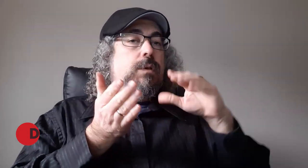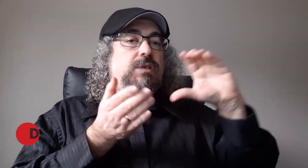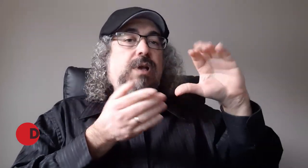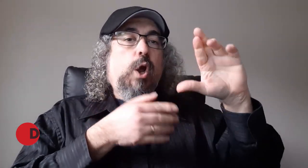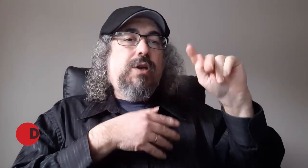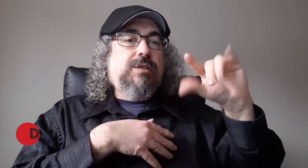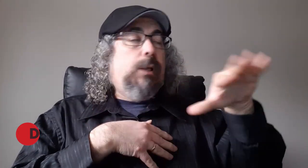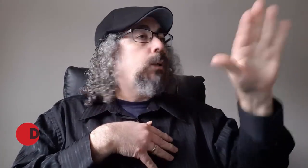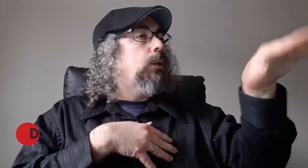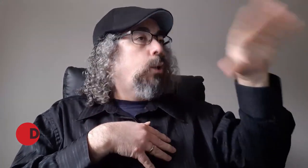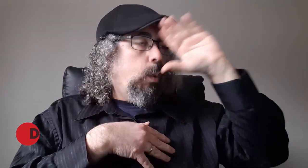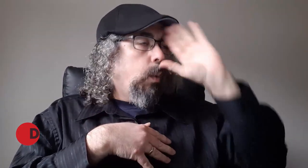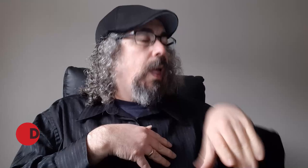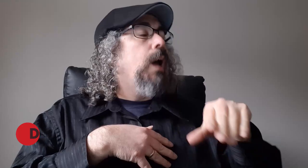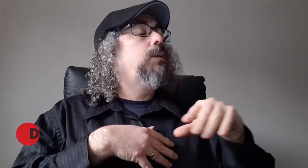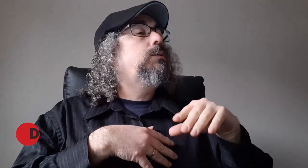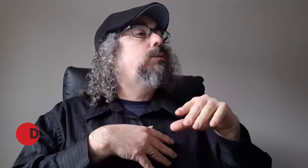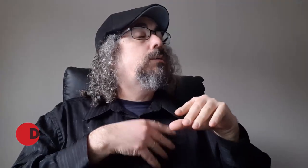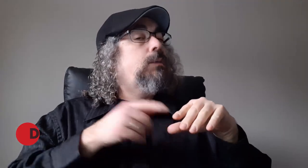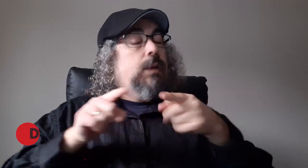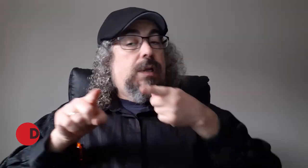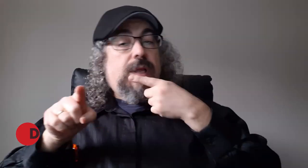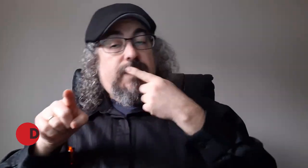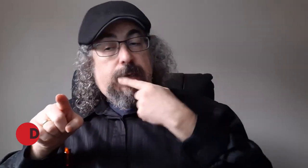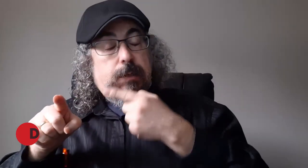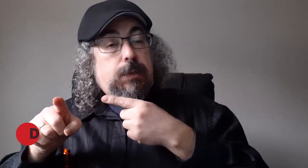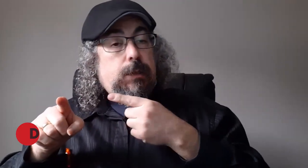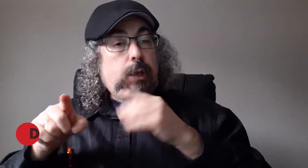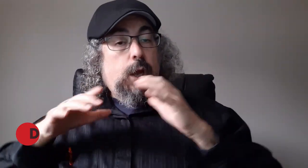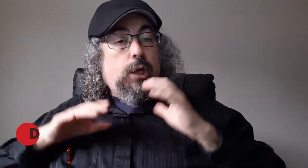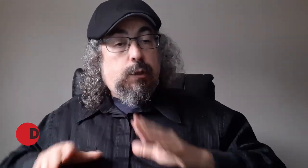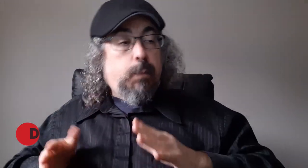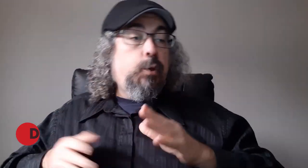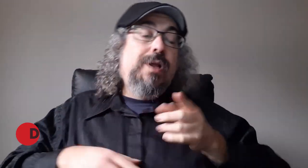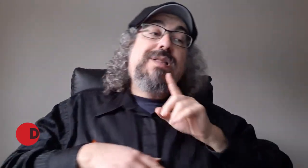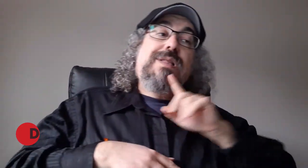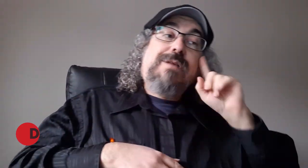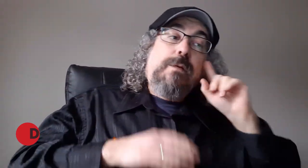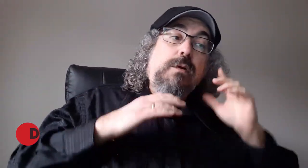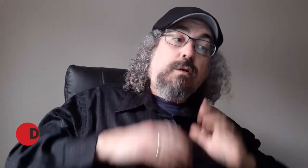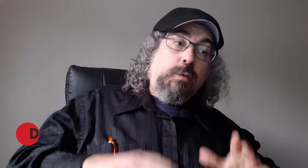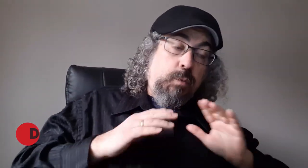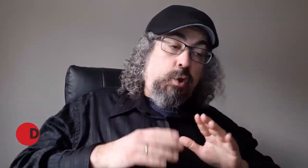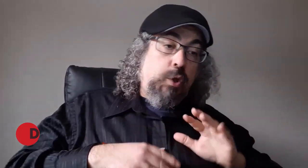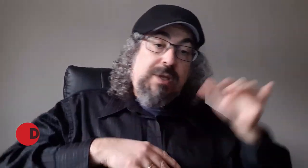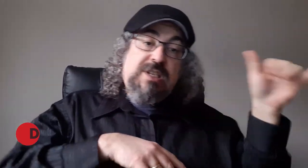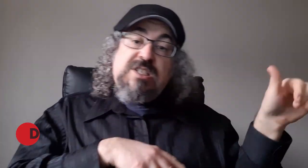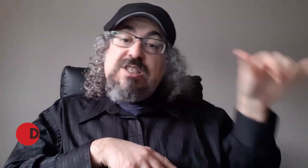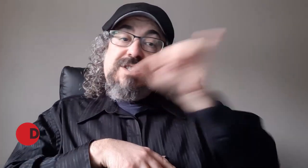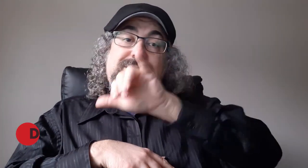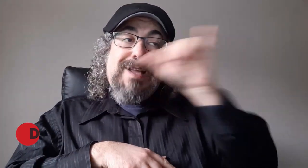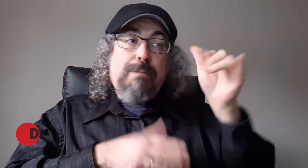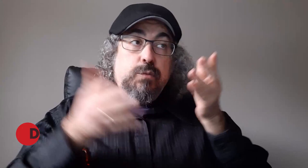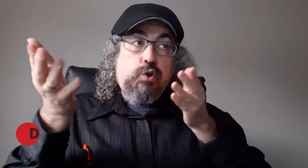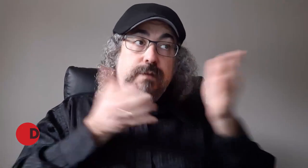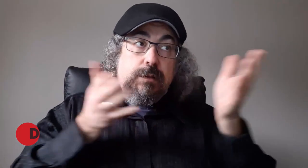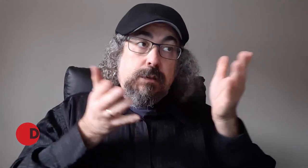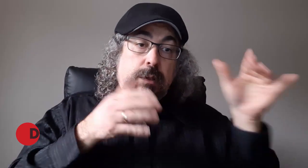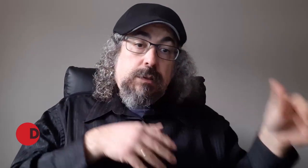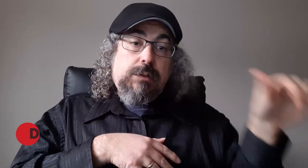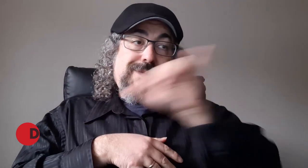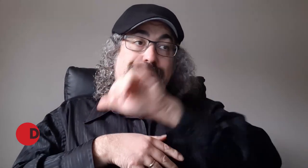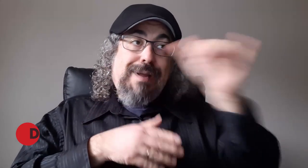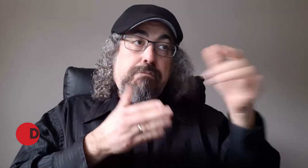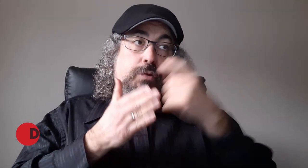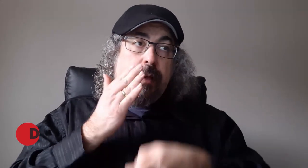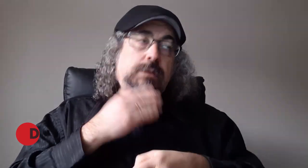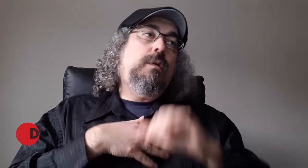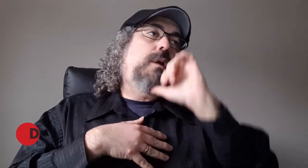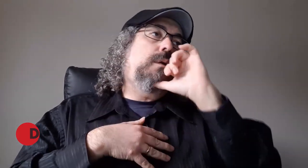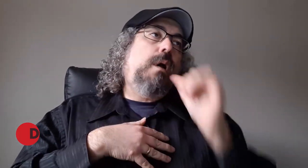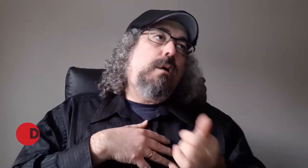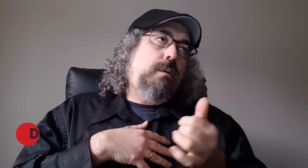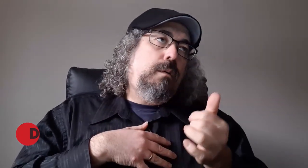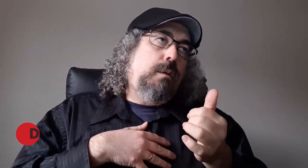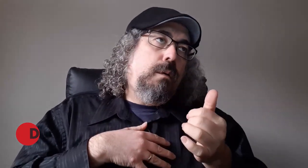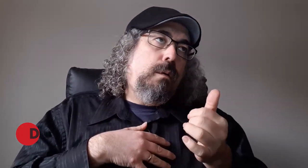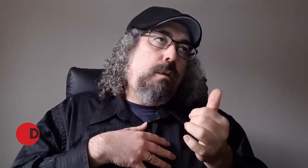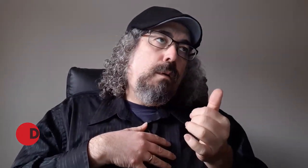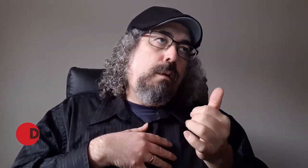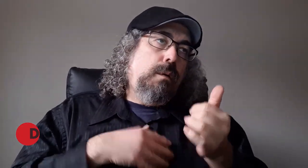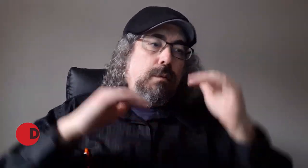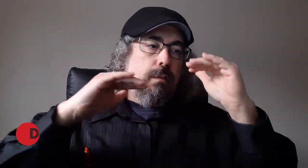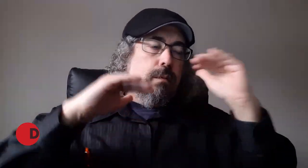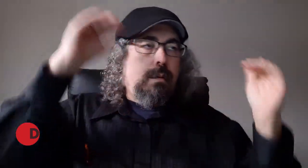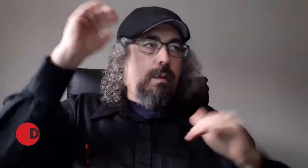that mobile services are different for both hearing and Deaf people,